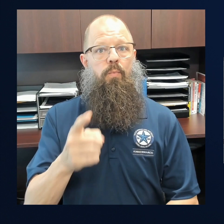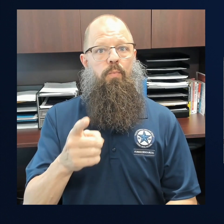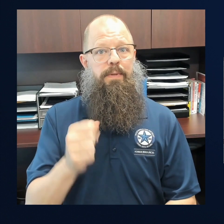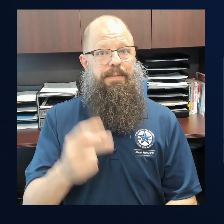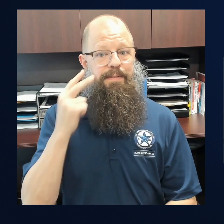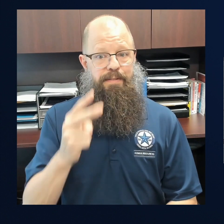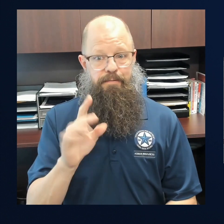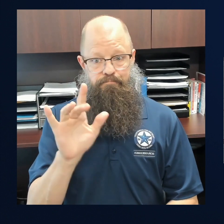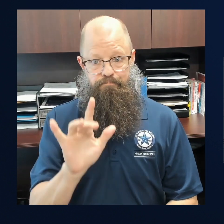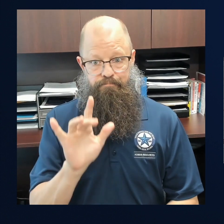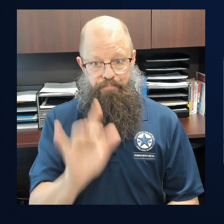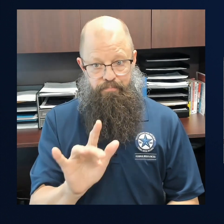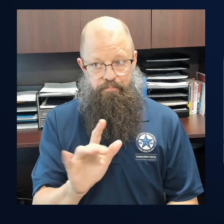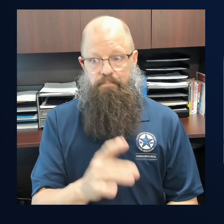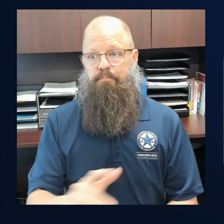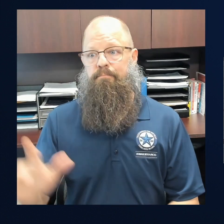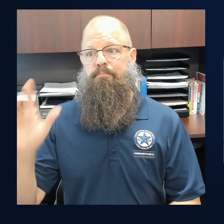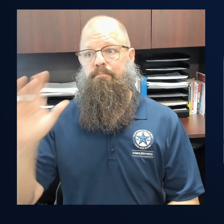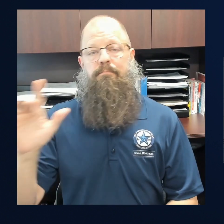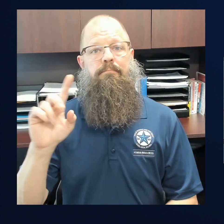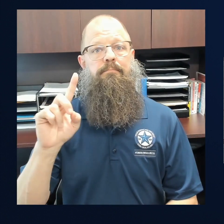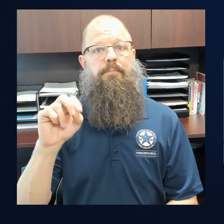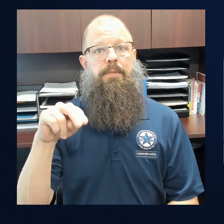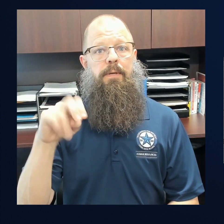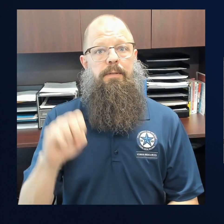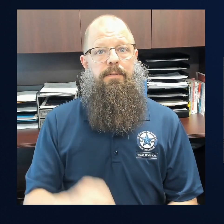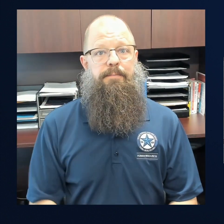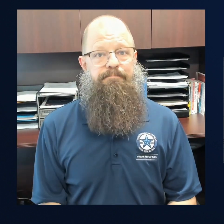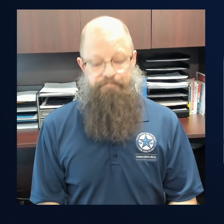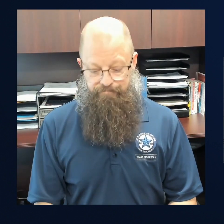to select that both the employee and you can see the evaluation,